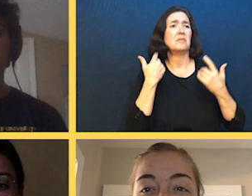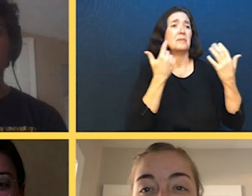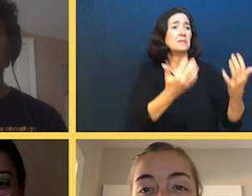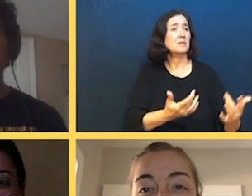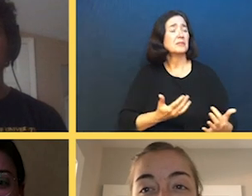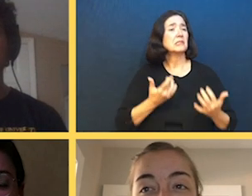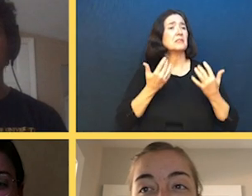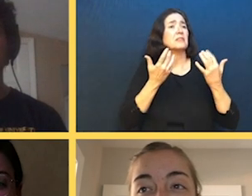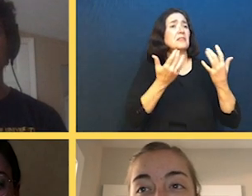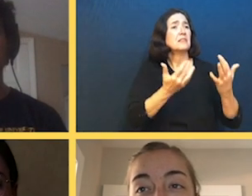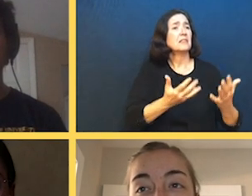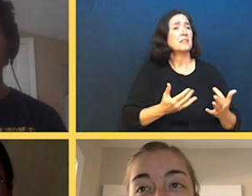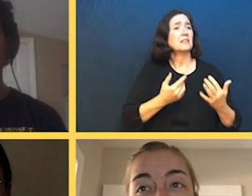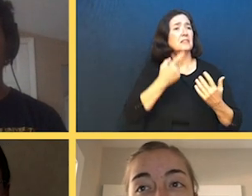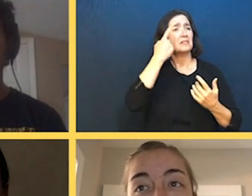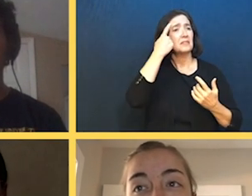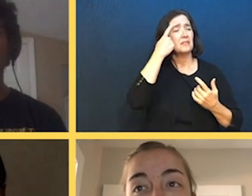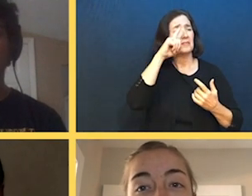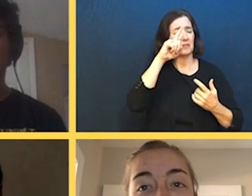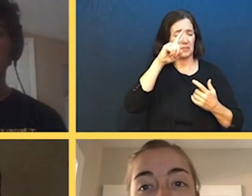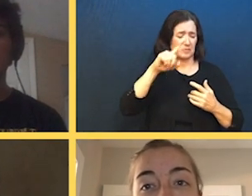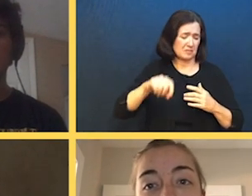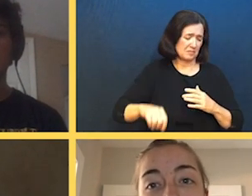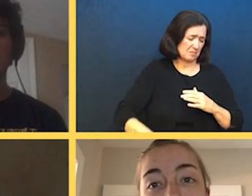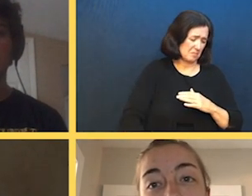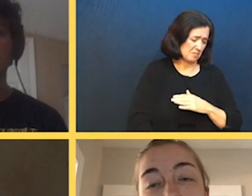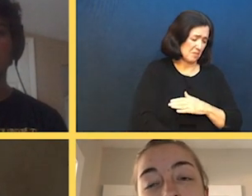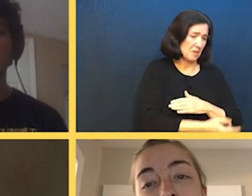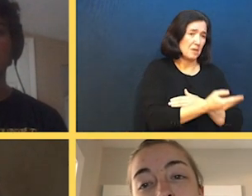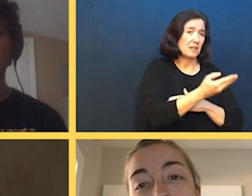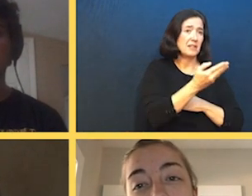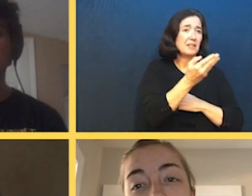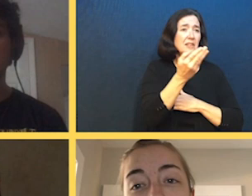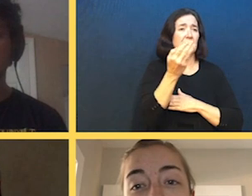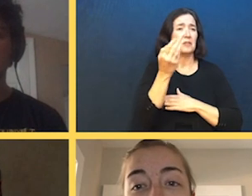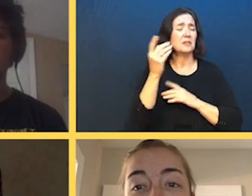And I've been a waitin' for the morning